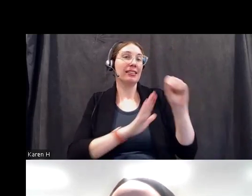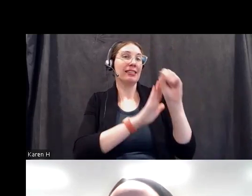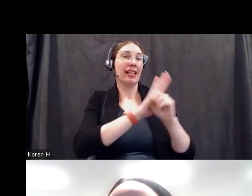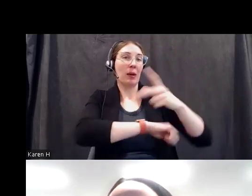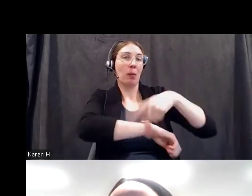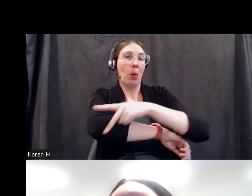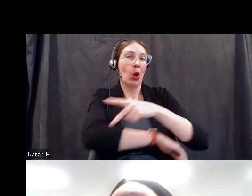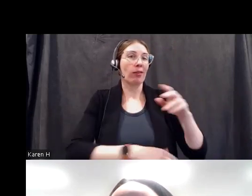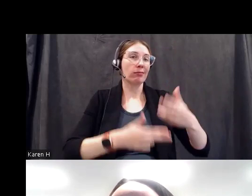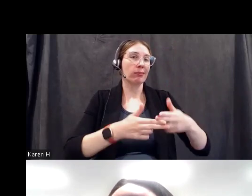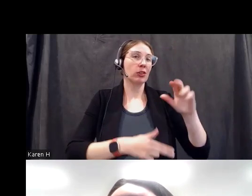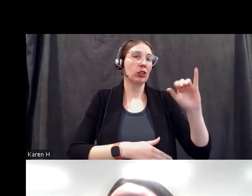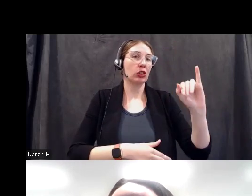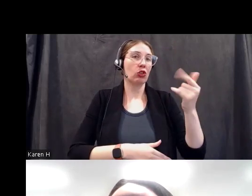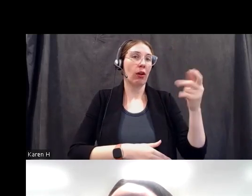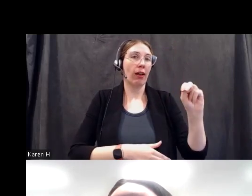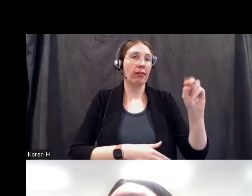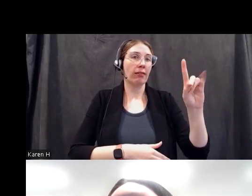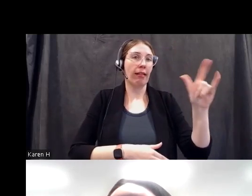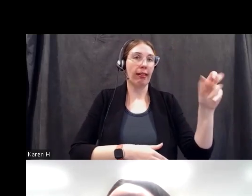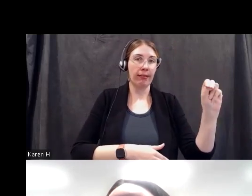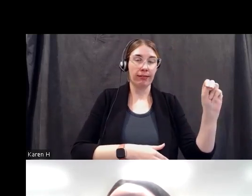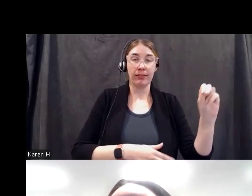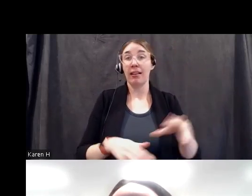bottom right is one of our beach wheelchairs. Shortly after one of our staff Nick was